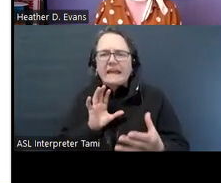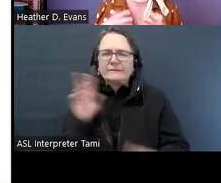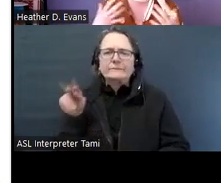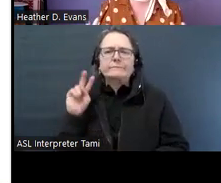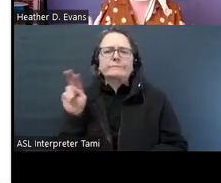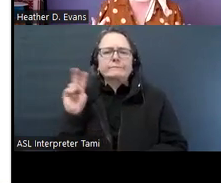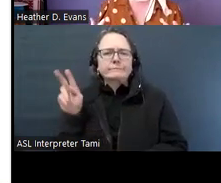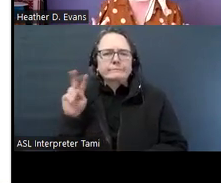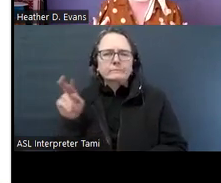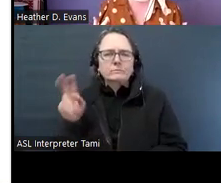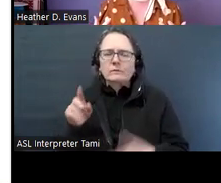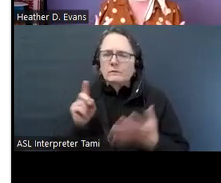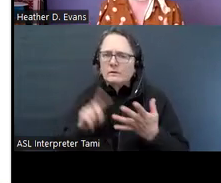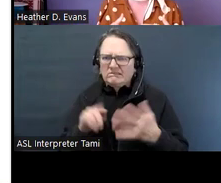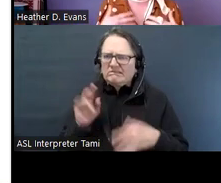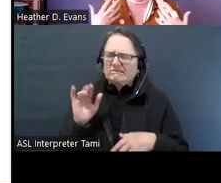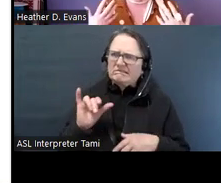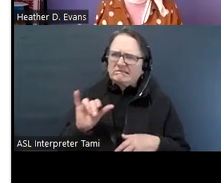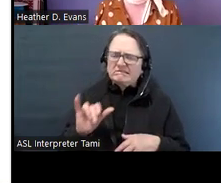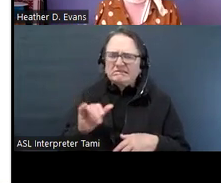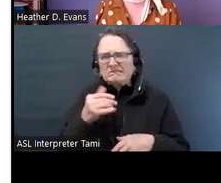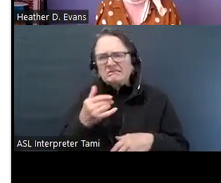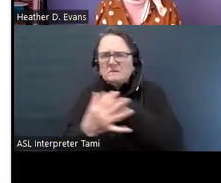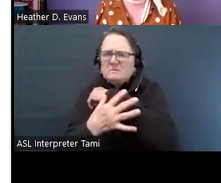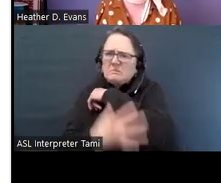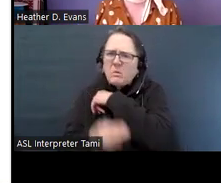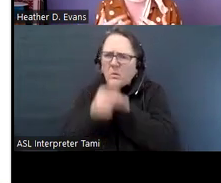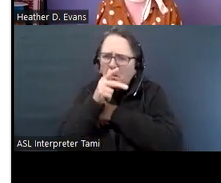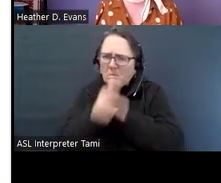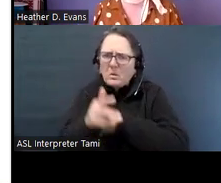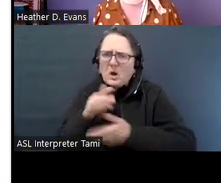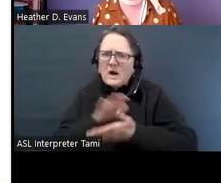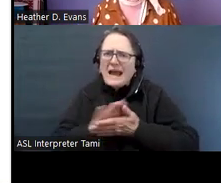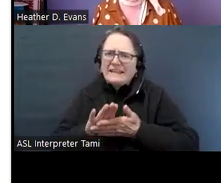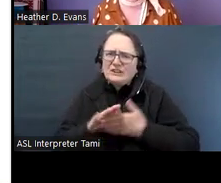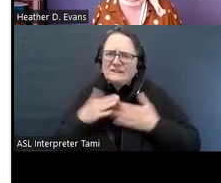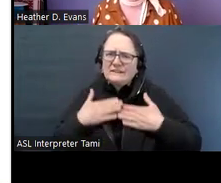because these are the kinds of labels that often carry an associated stigma